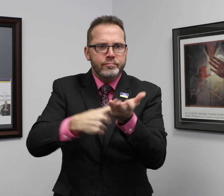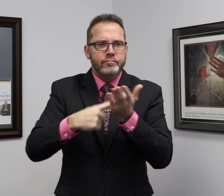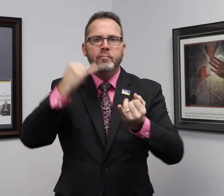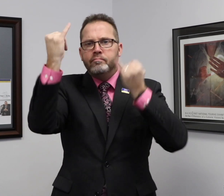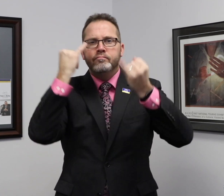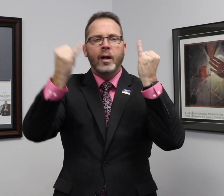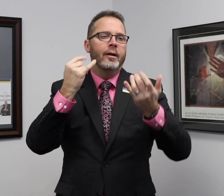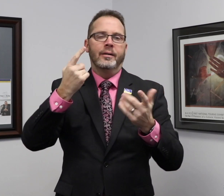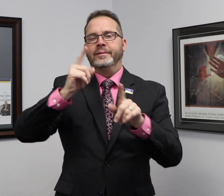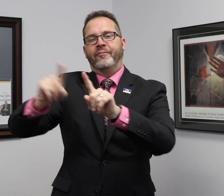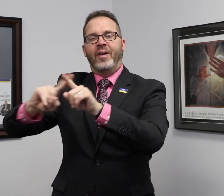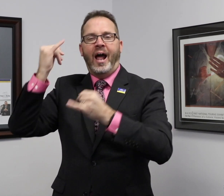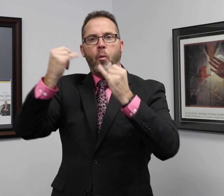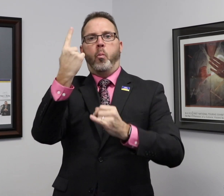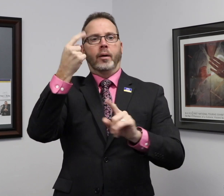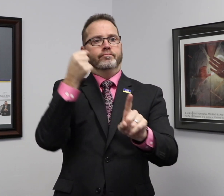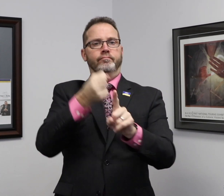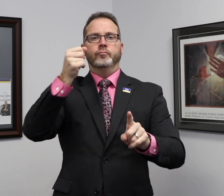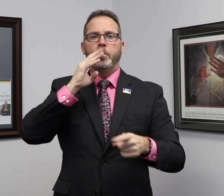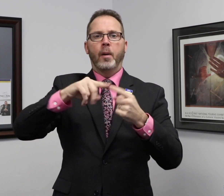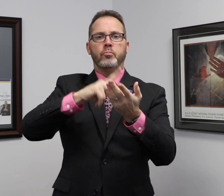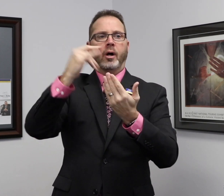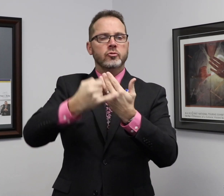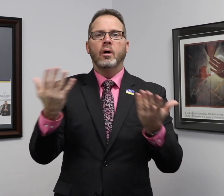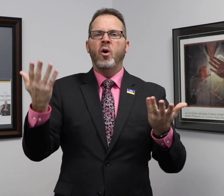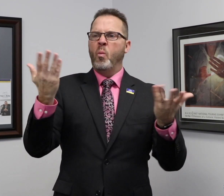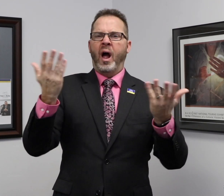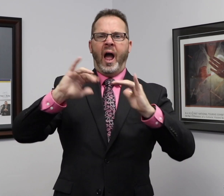purpose of this project is to identify a need in the area and figure out a way